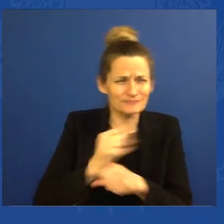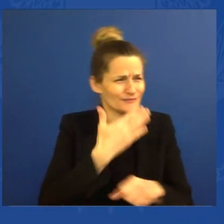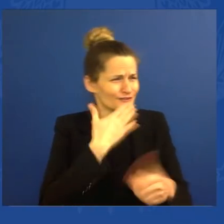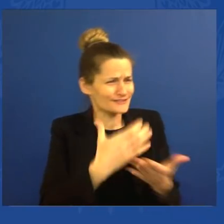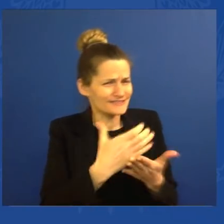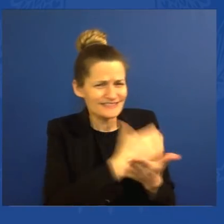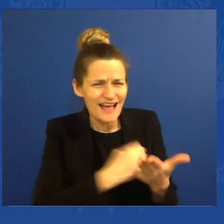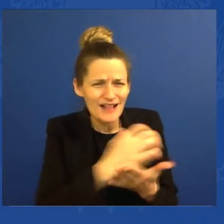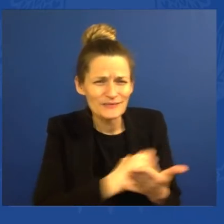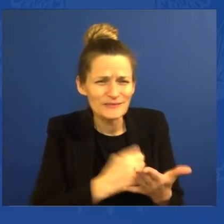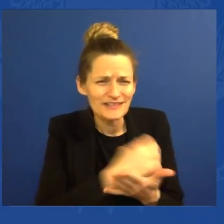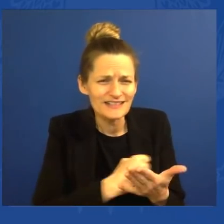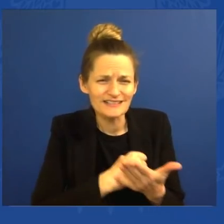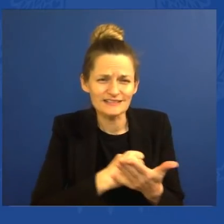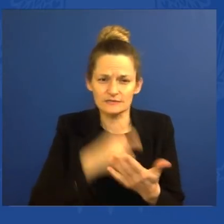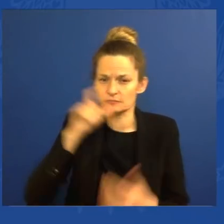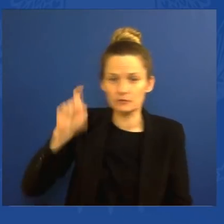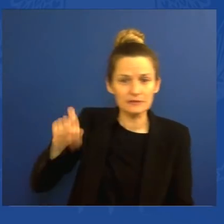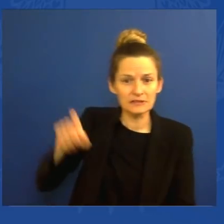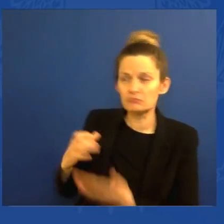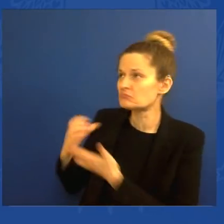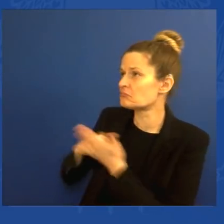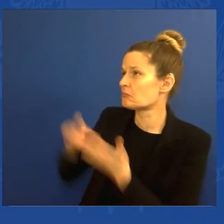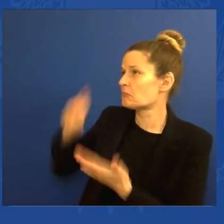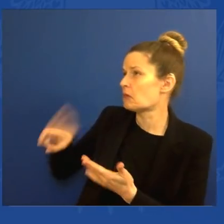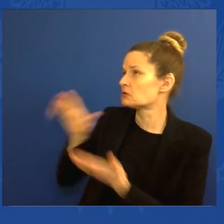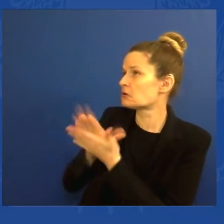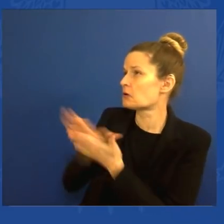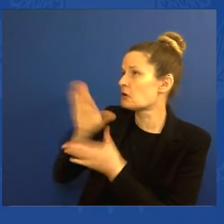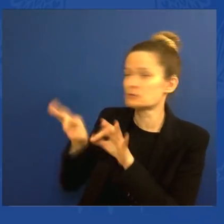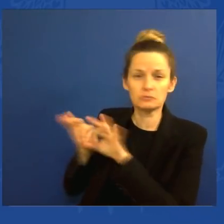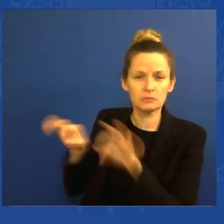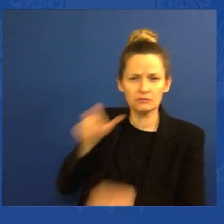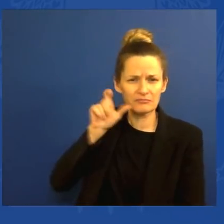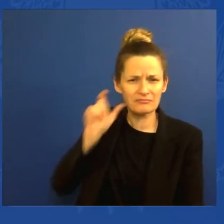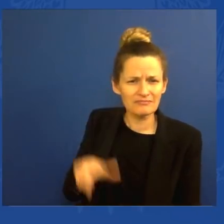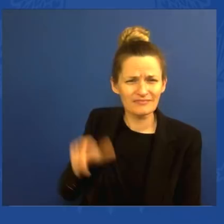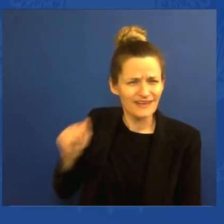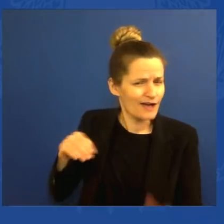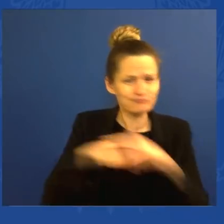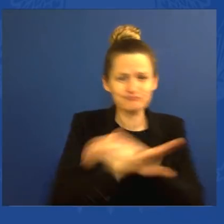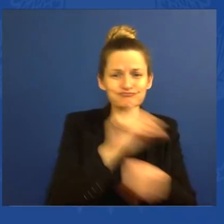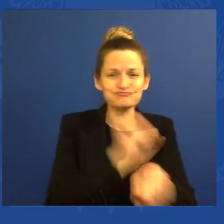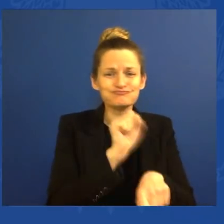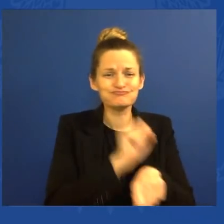Third, making it in America is one of the ways we can address our cost and supply chain challenges.